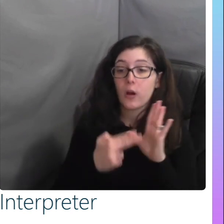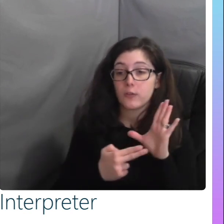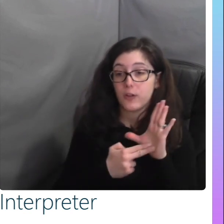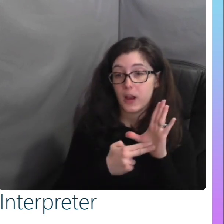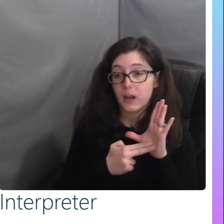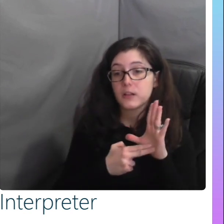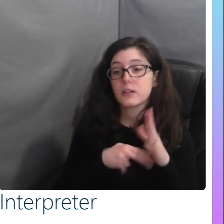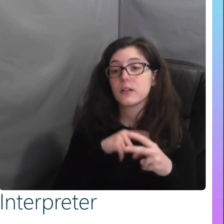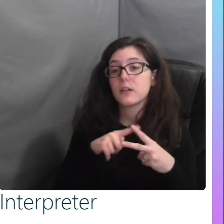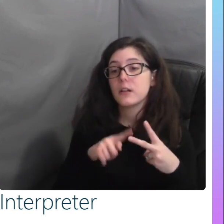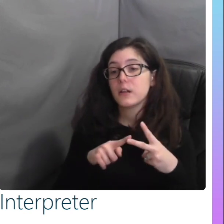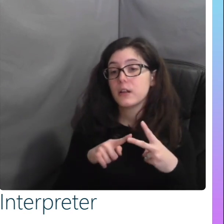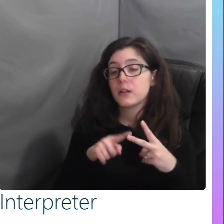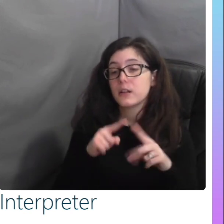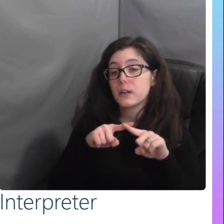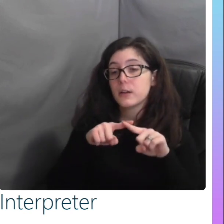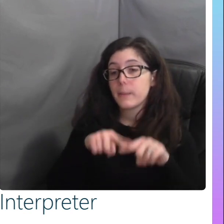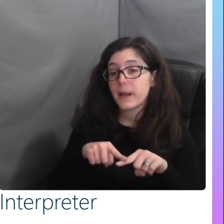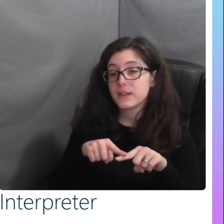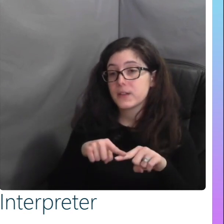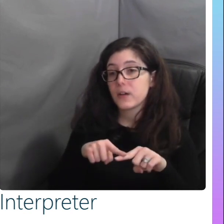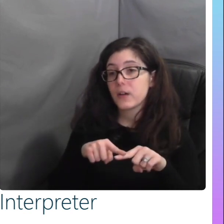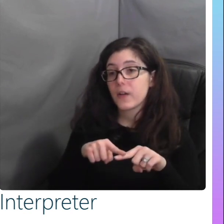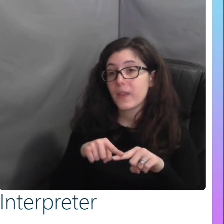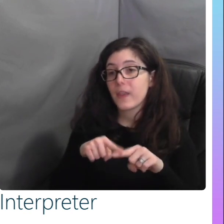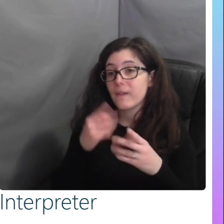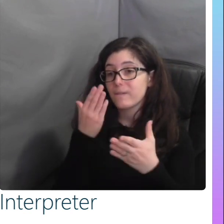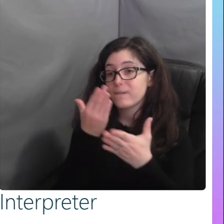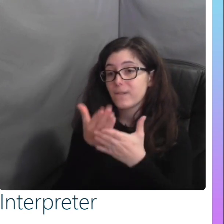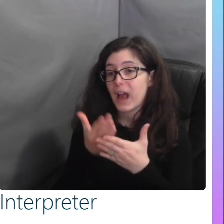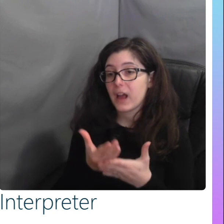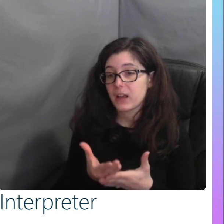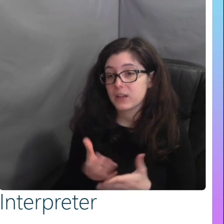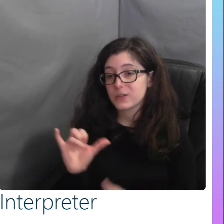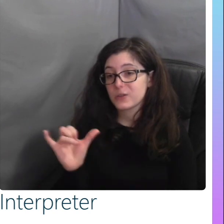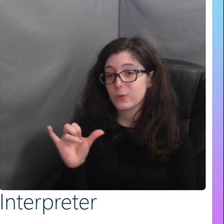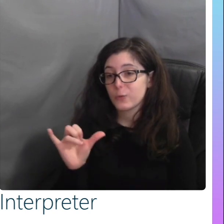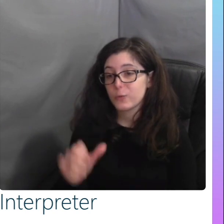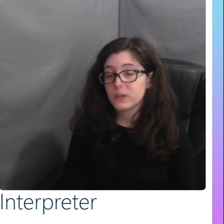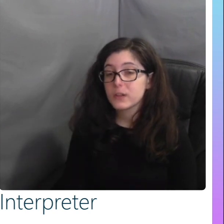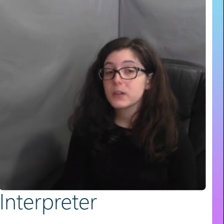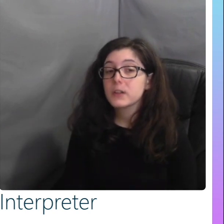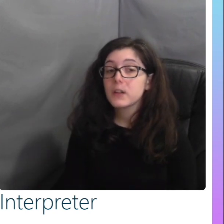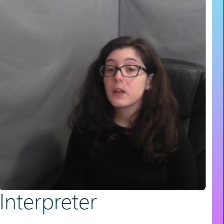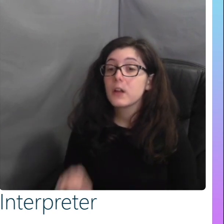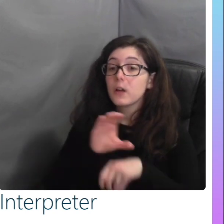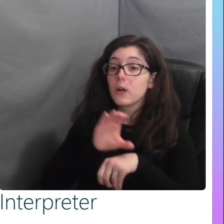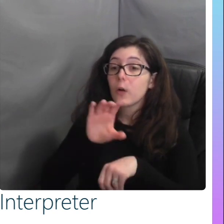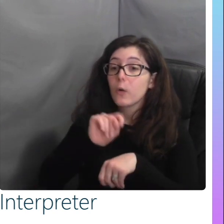but it also depends entirely on the facts. So the consultants who will assist you